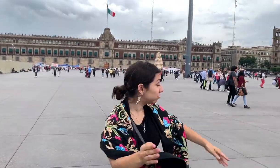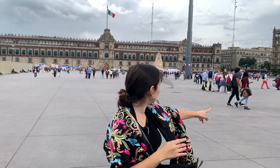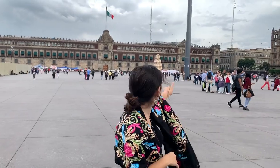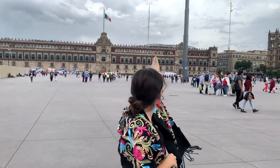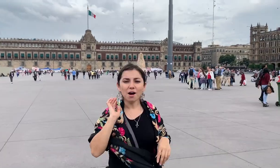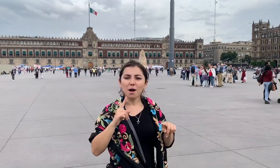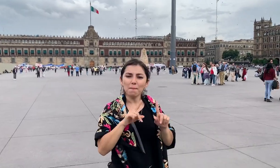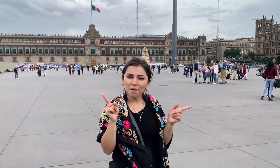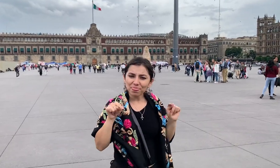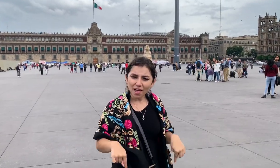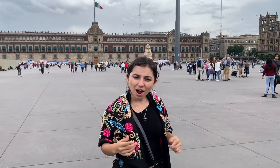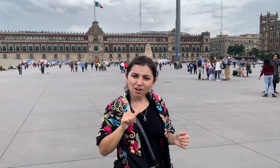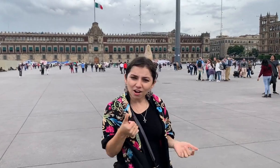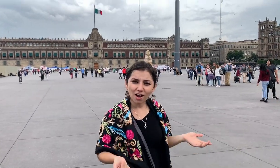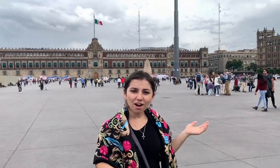it usually hangs up there but it isn't up today for some reason